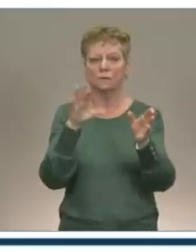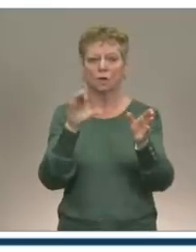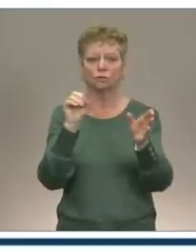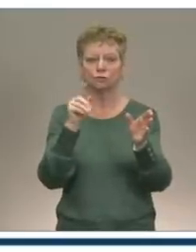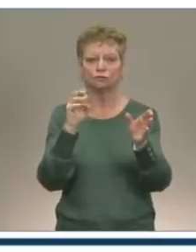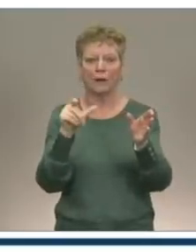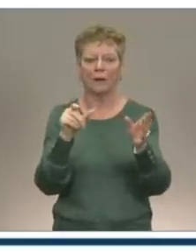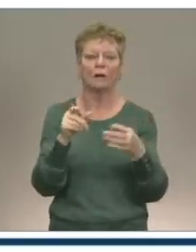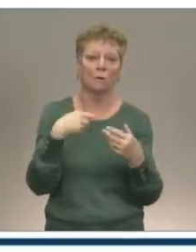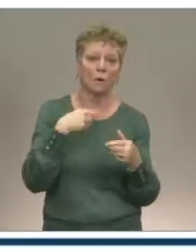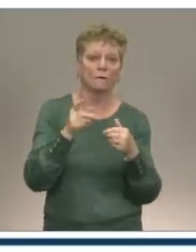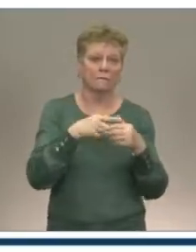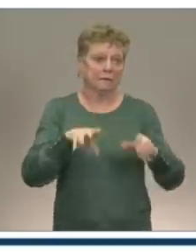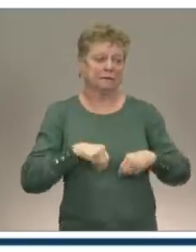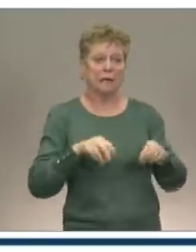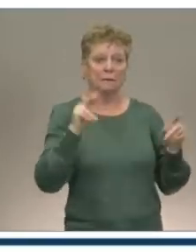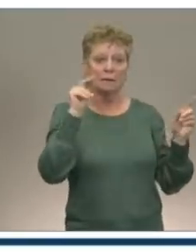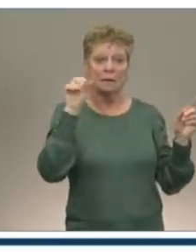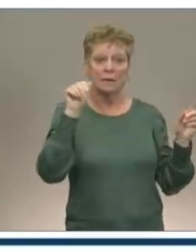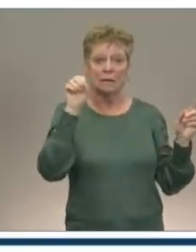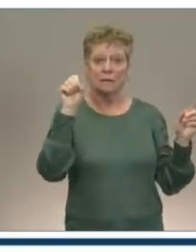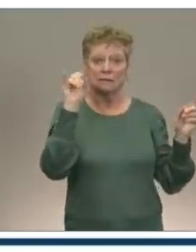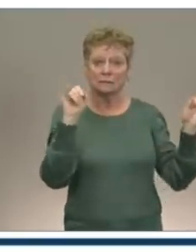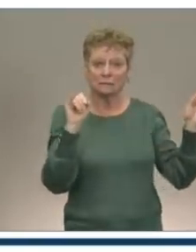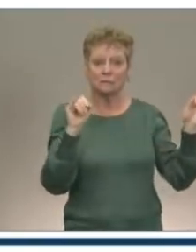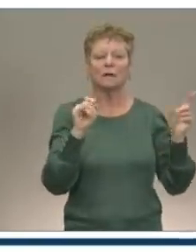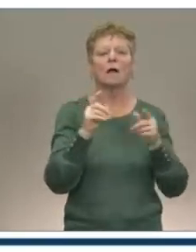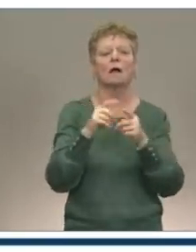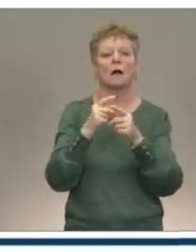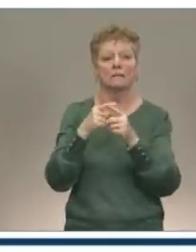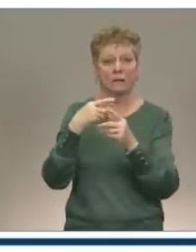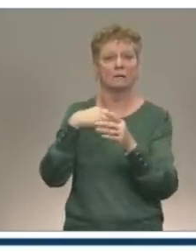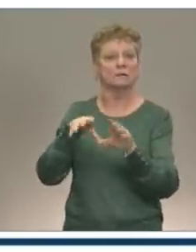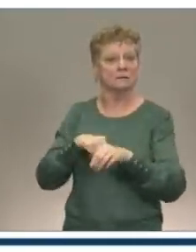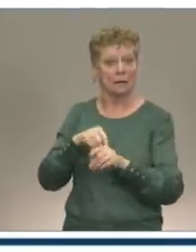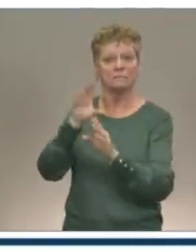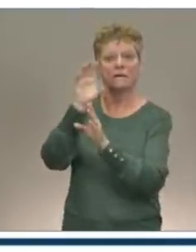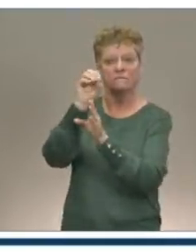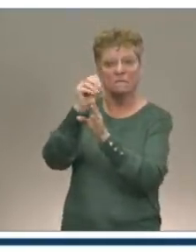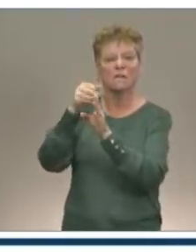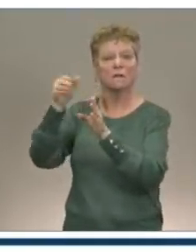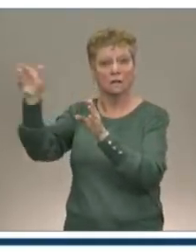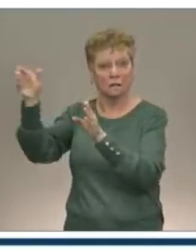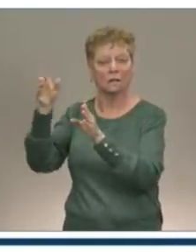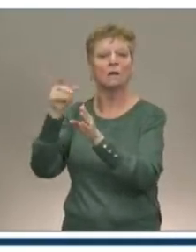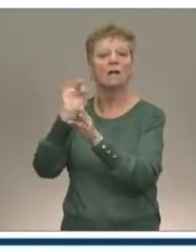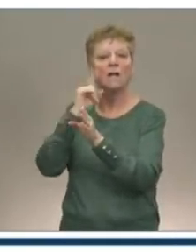going to be going down in incremental age groups you'll hear in the next few days about when the